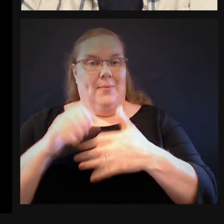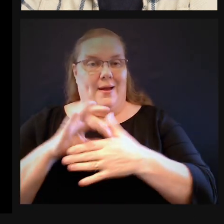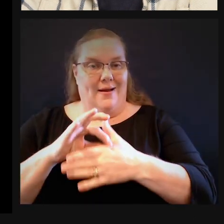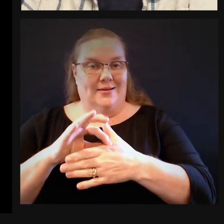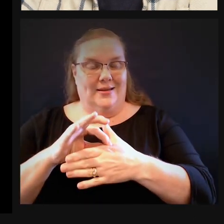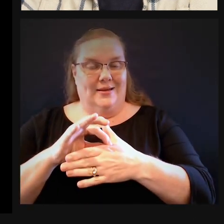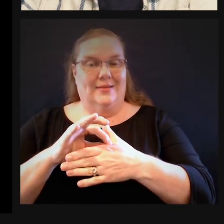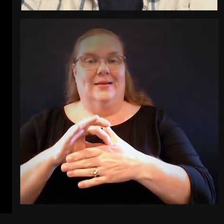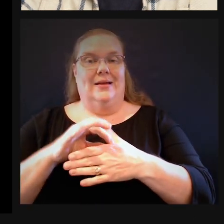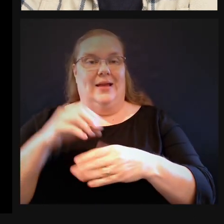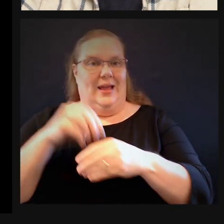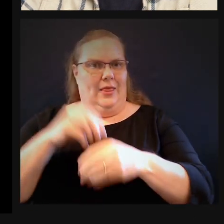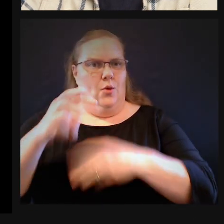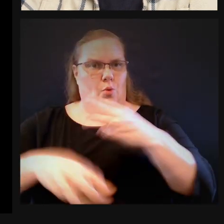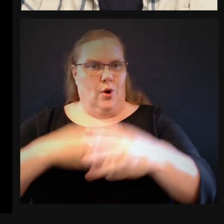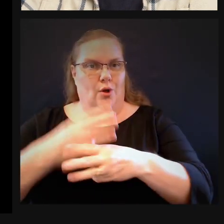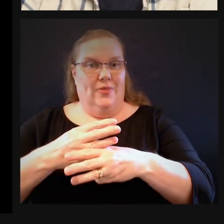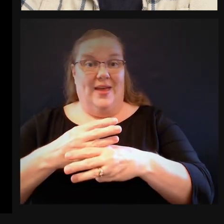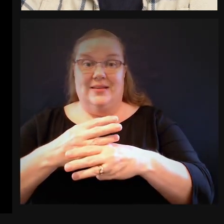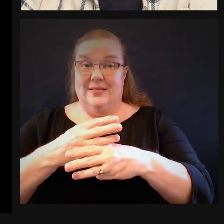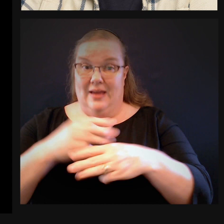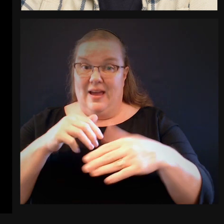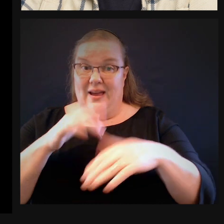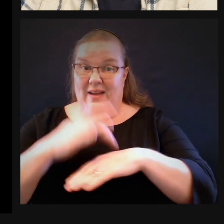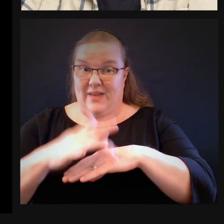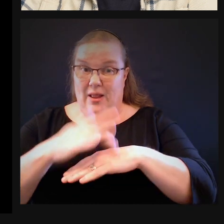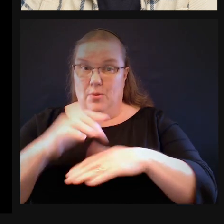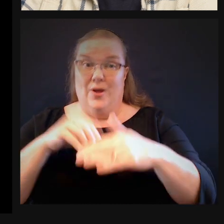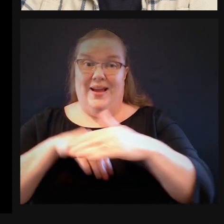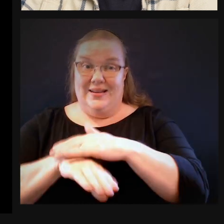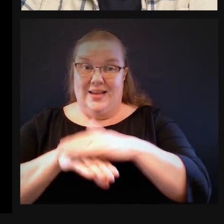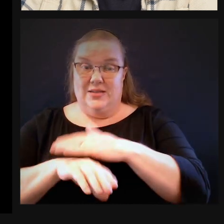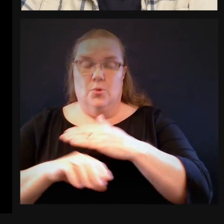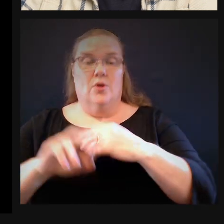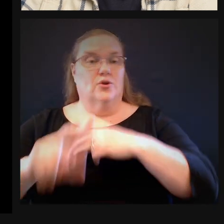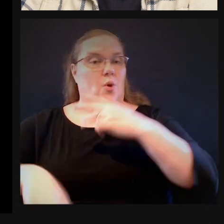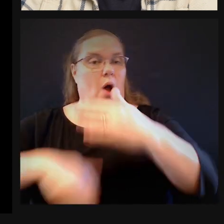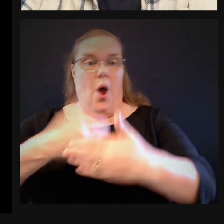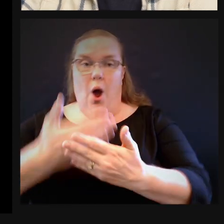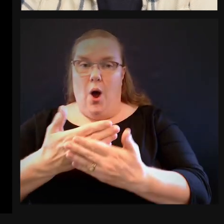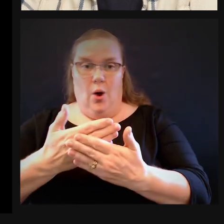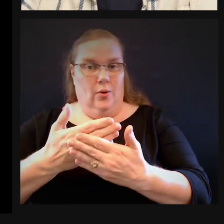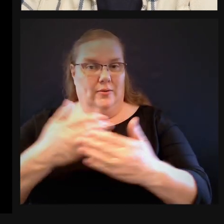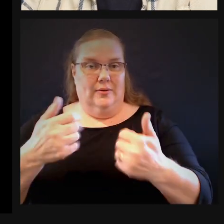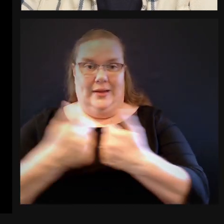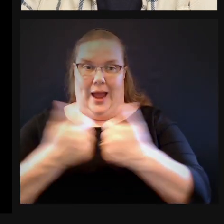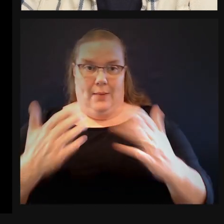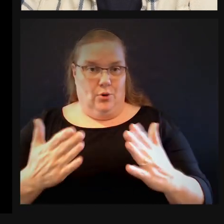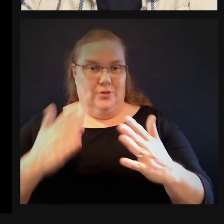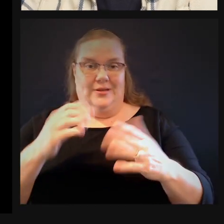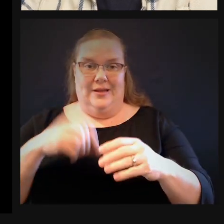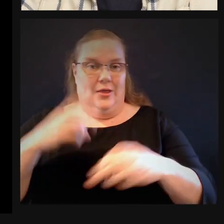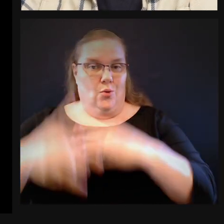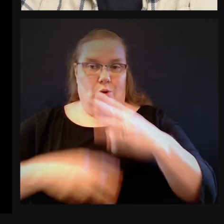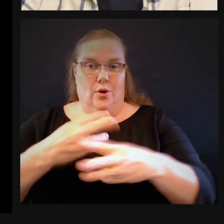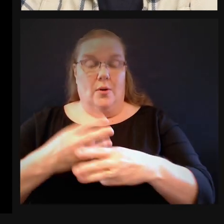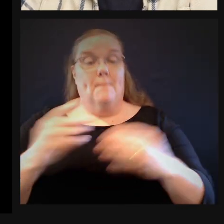that is available, accessible and welcoming to all kinds of players everywhere. We believe that more accessible tools